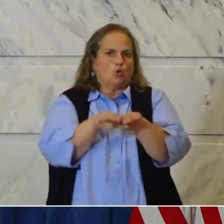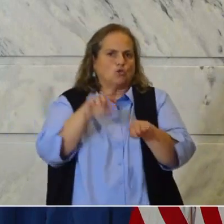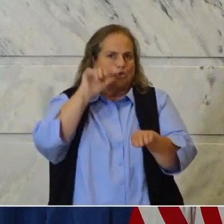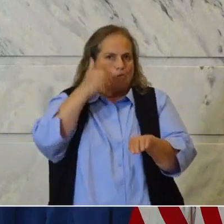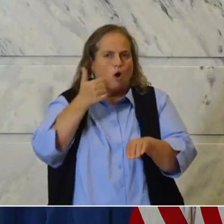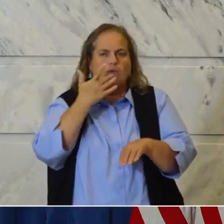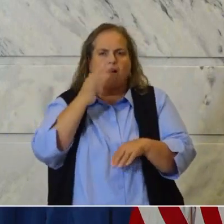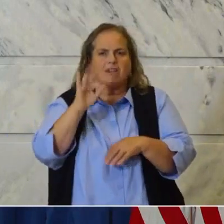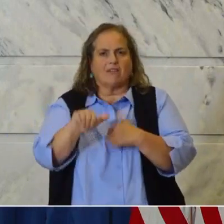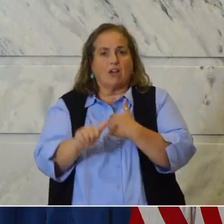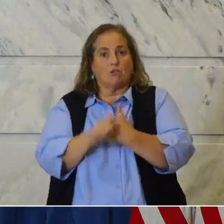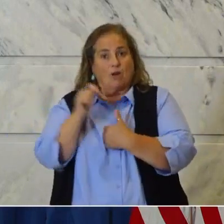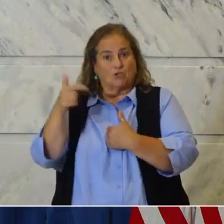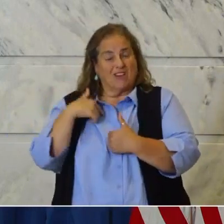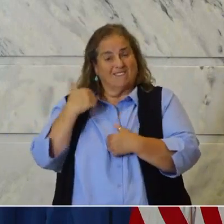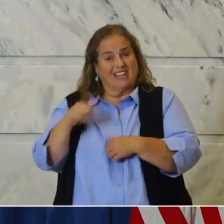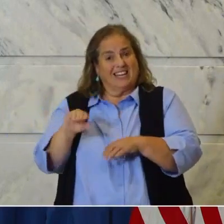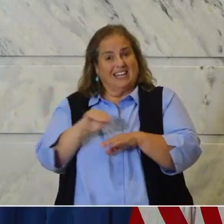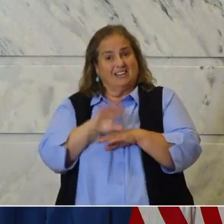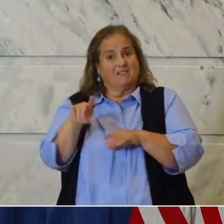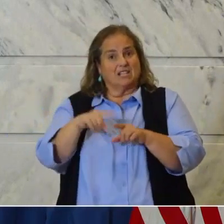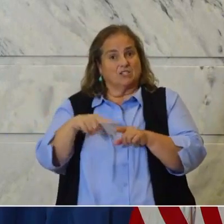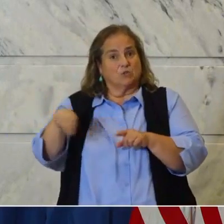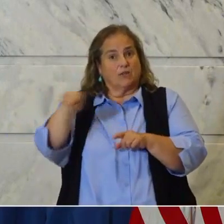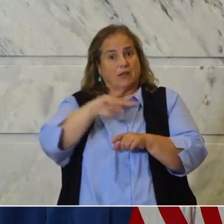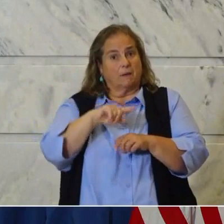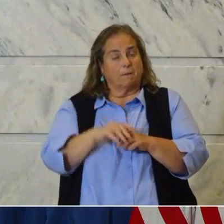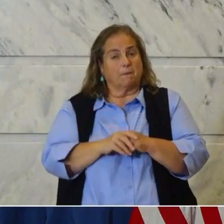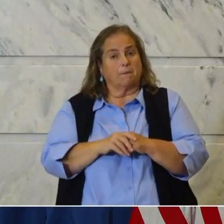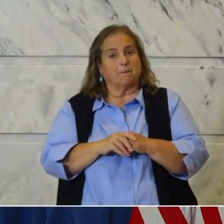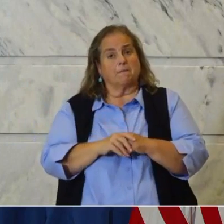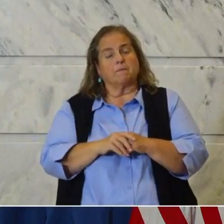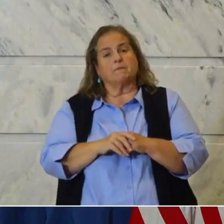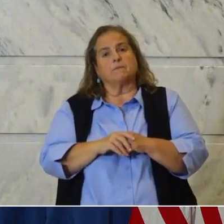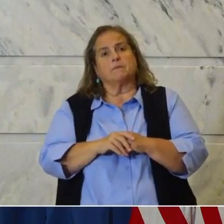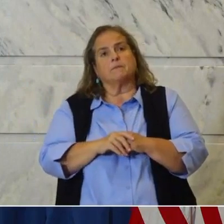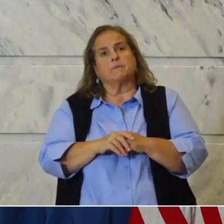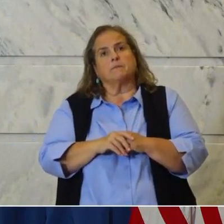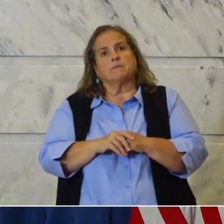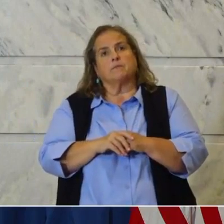Do you have any advice to them about that? The question is about businesses